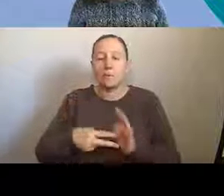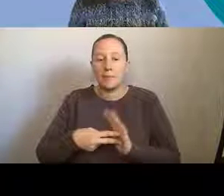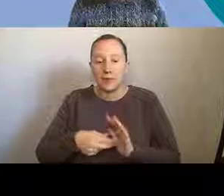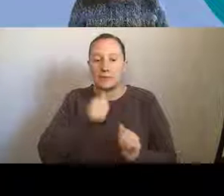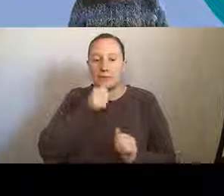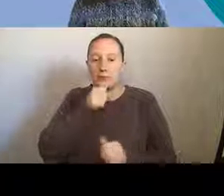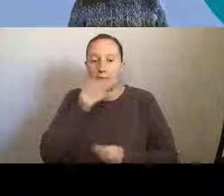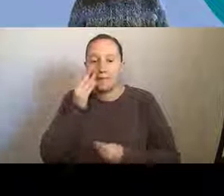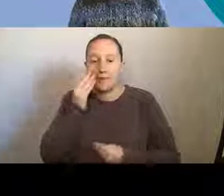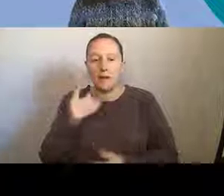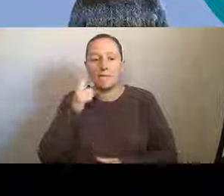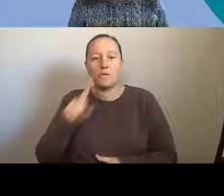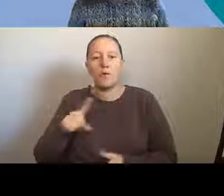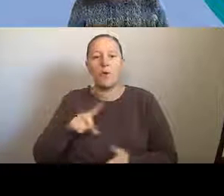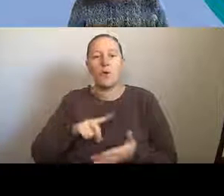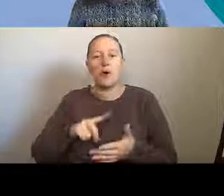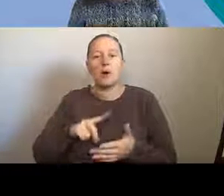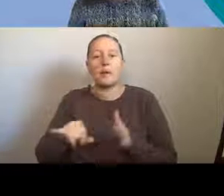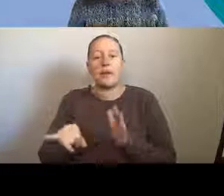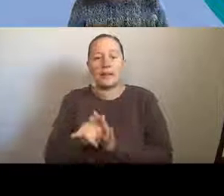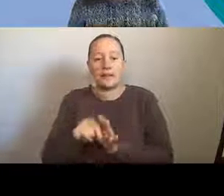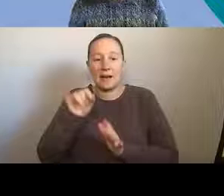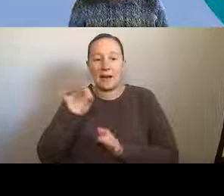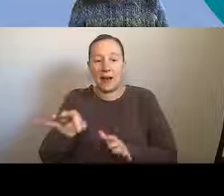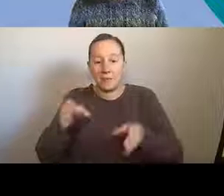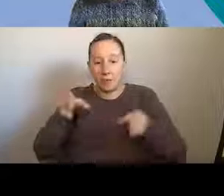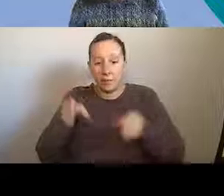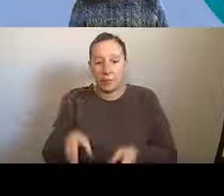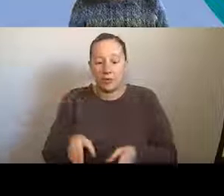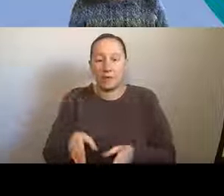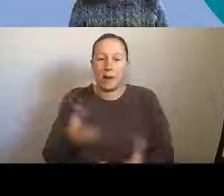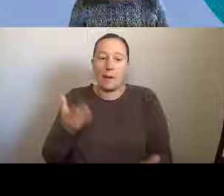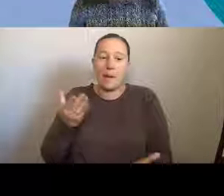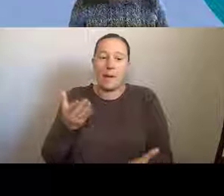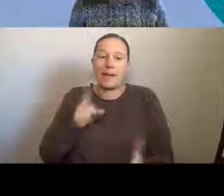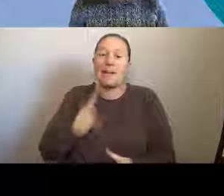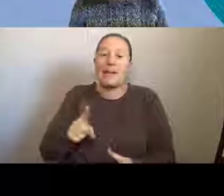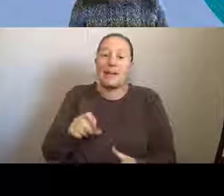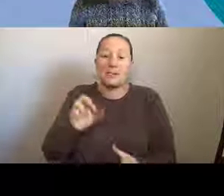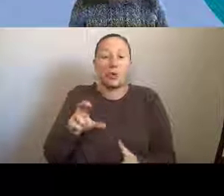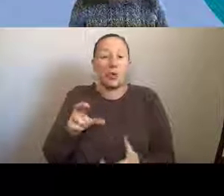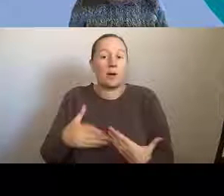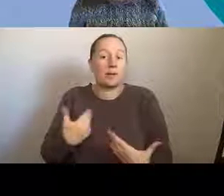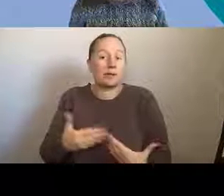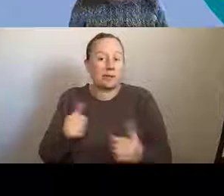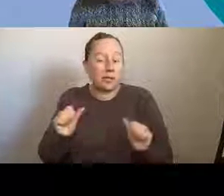for which the identity of the subject is or may readily be ascertained by the investigator